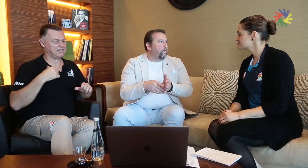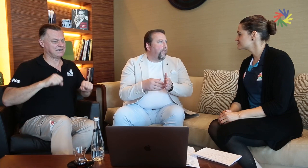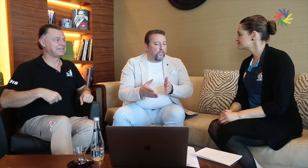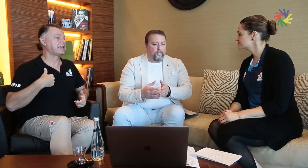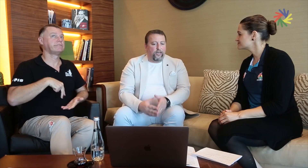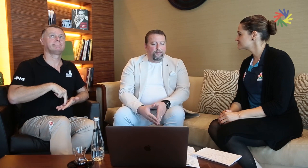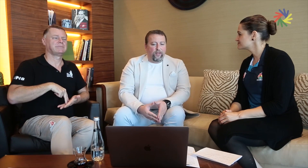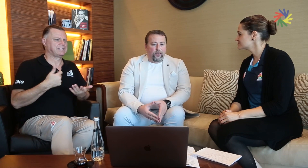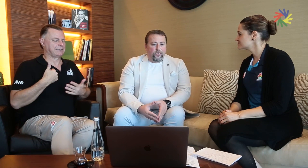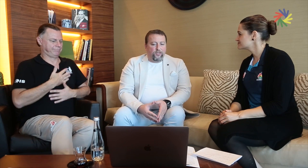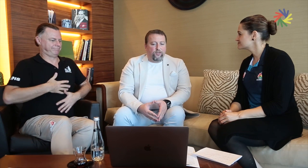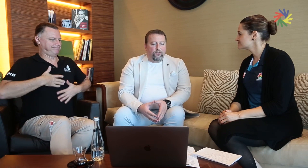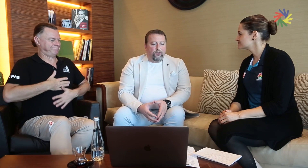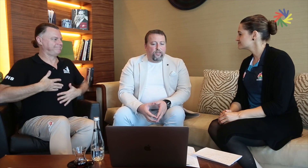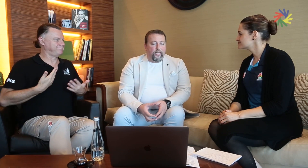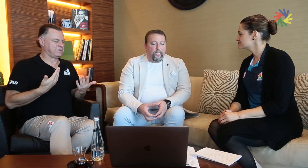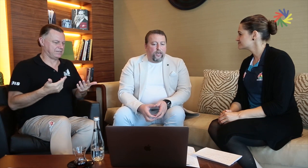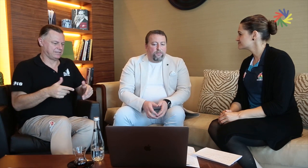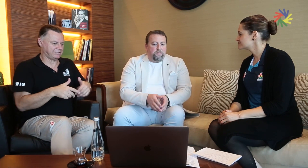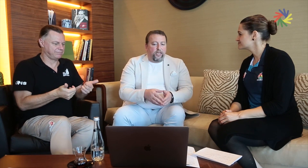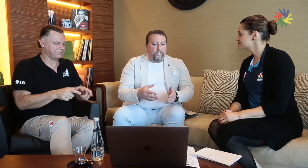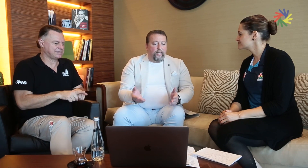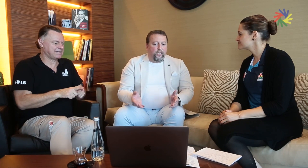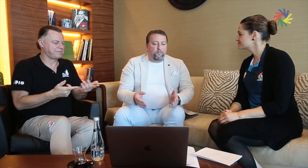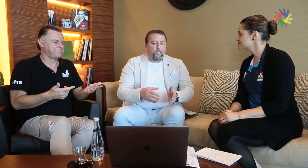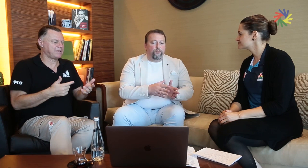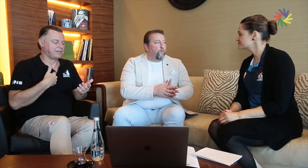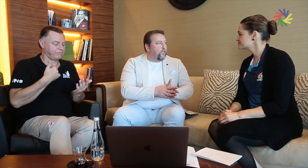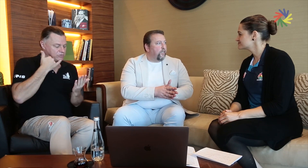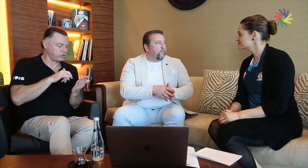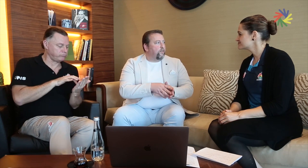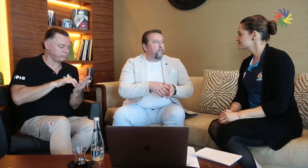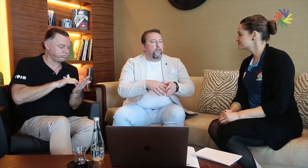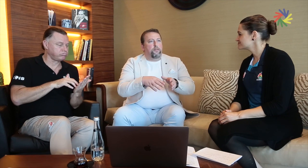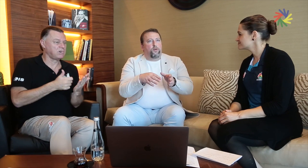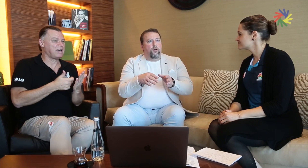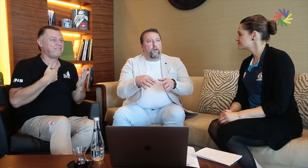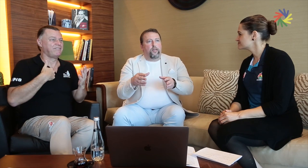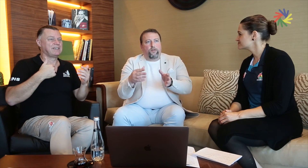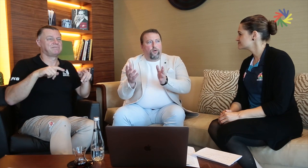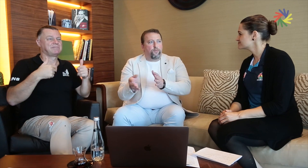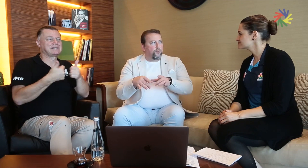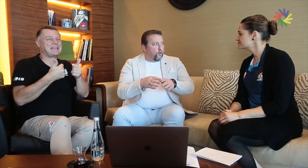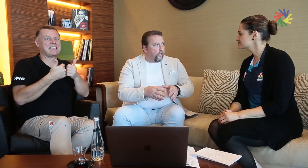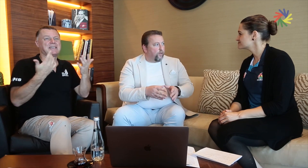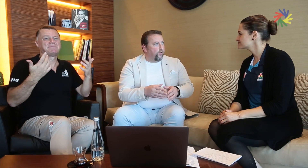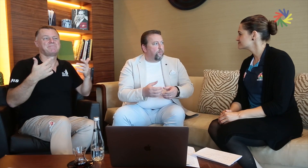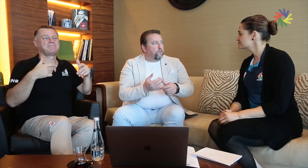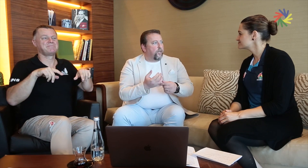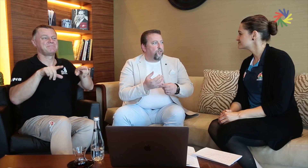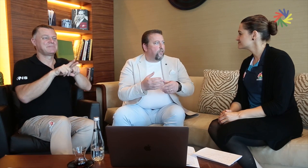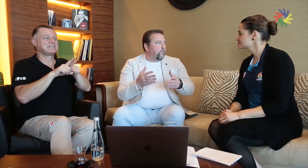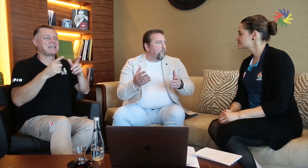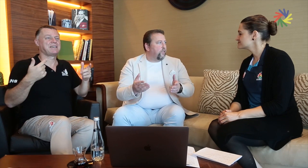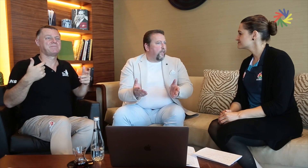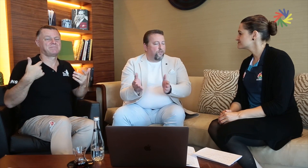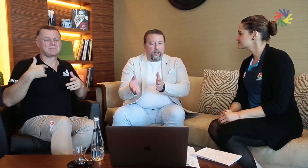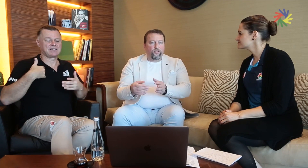We offer some games software and apps where